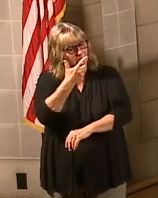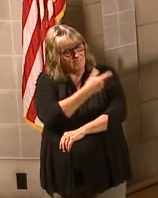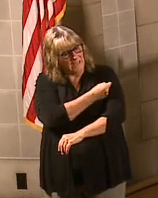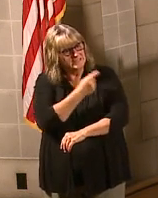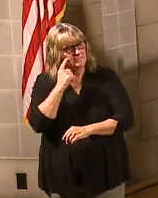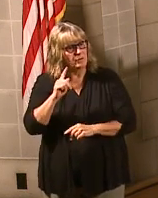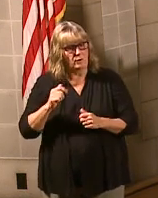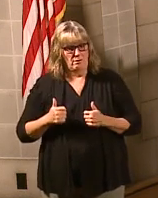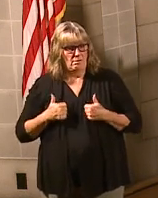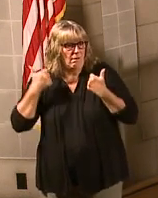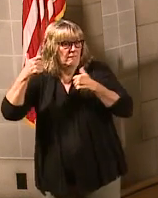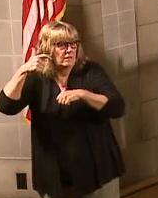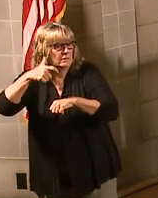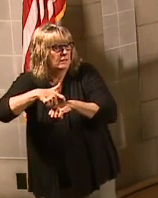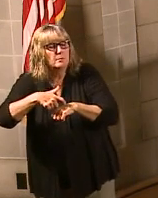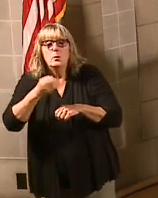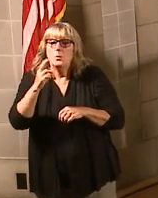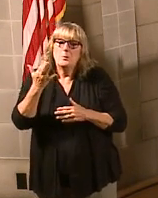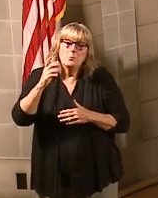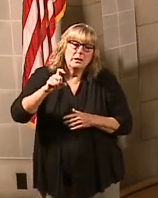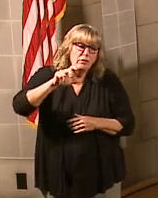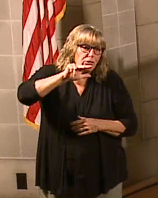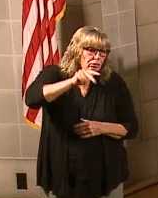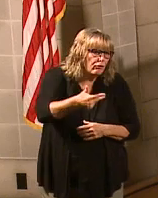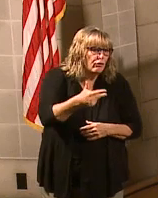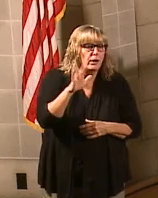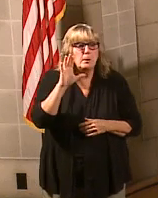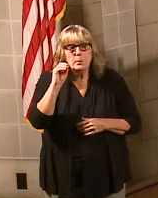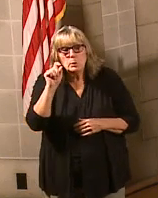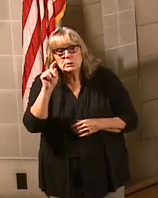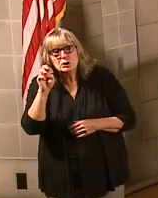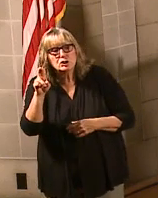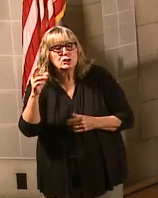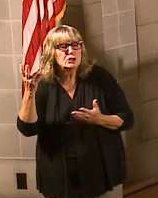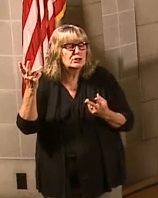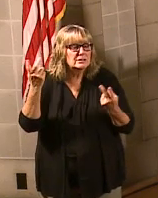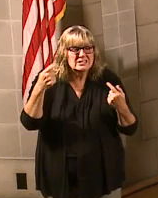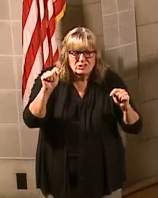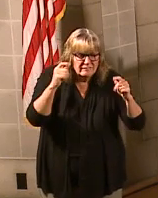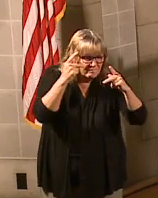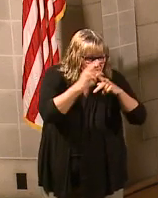AND THEN YOU HAVE THOSE